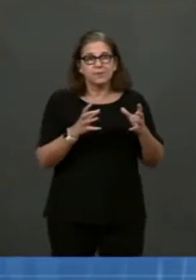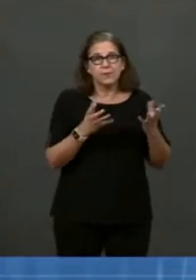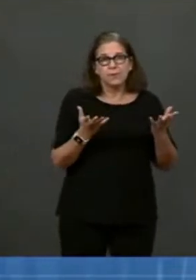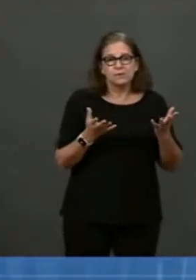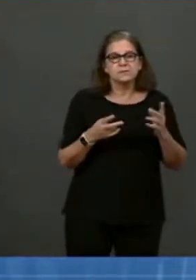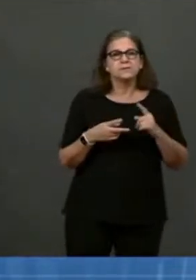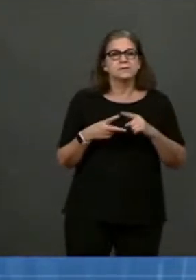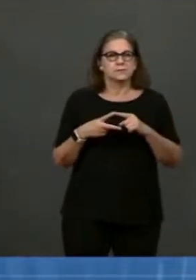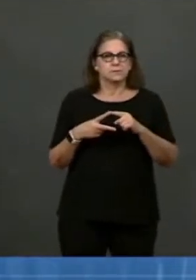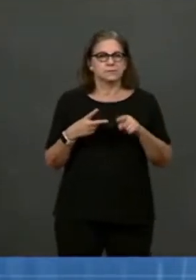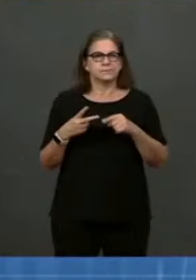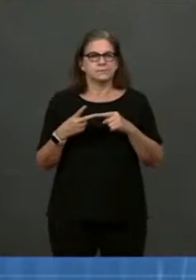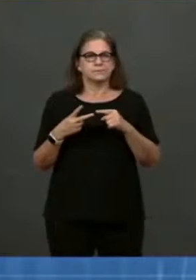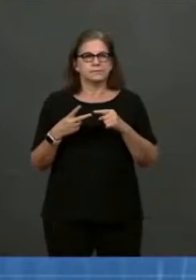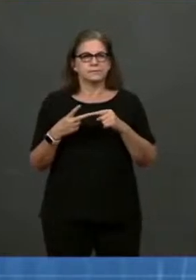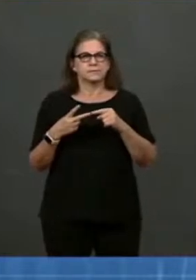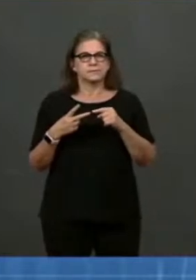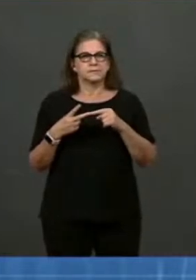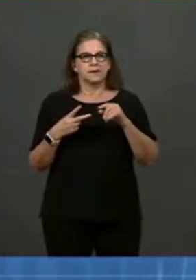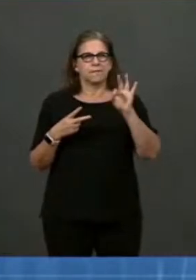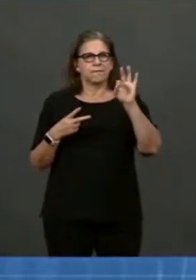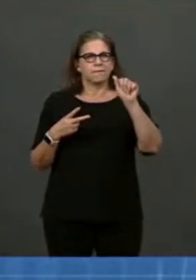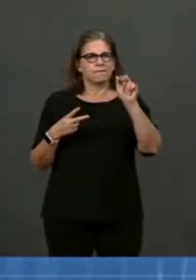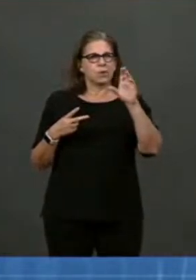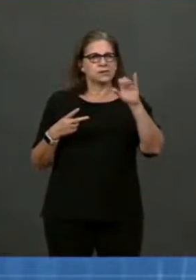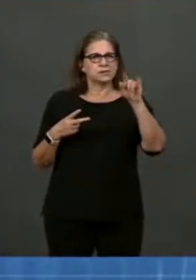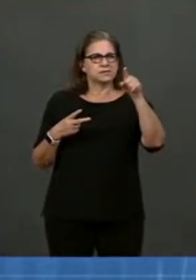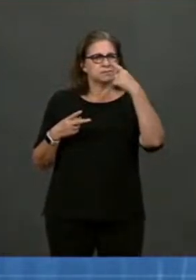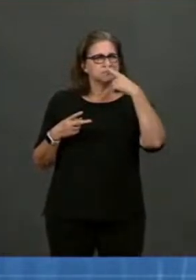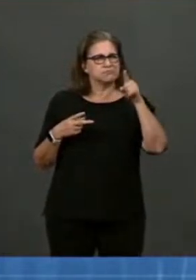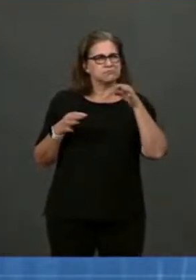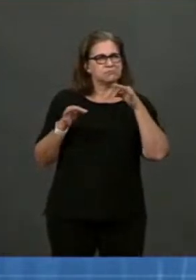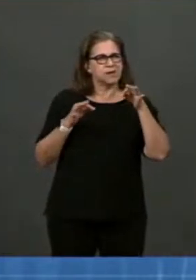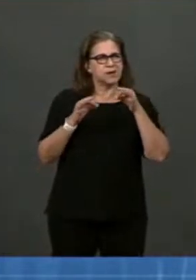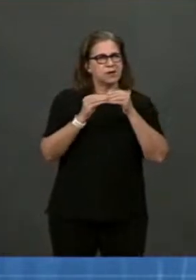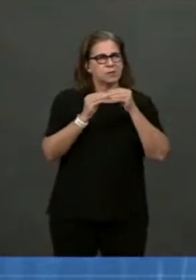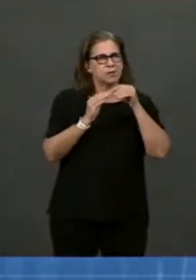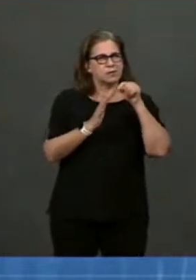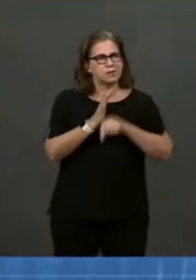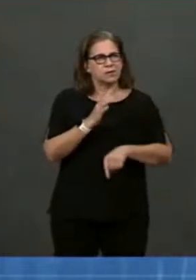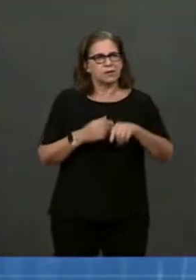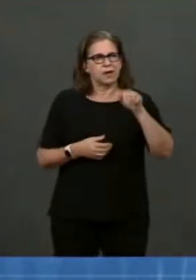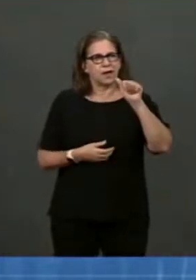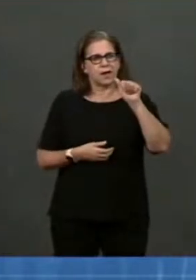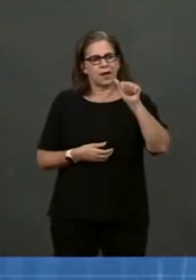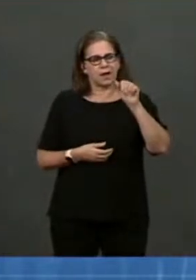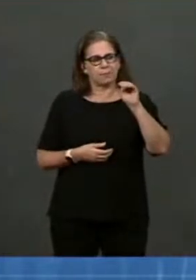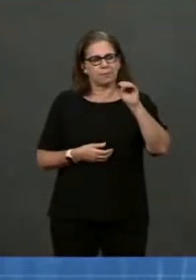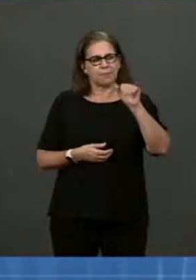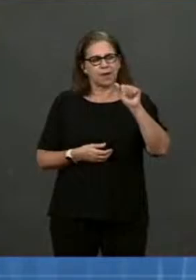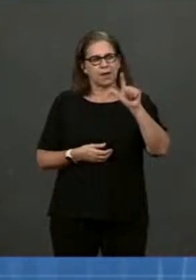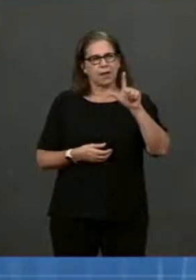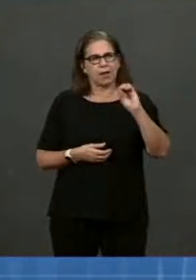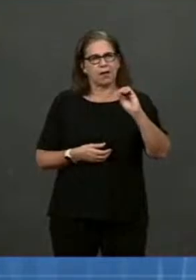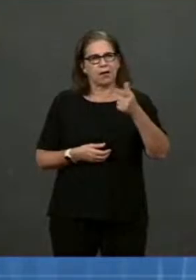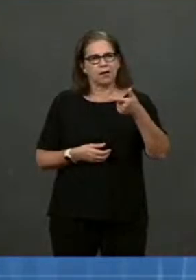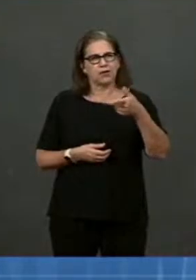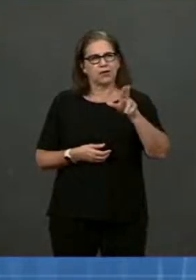YOU EXPECT TO EXPA THAT YOU MIGHT BE ABLE TO EXPLAIN THAT